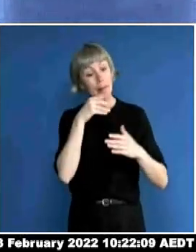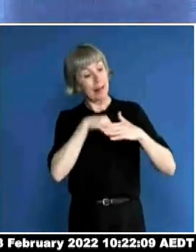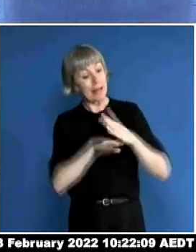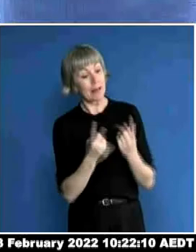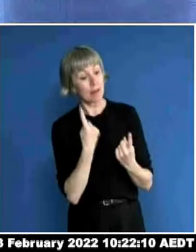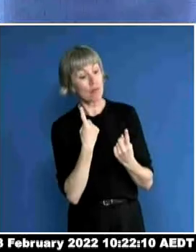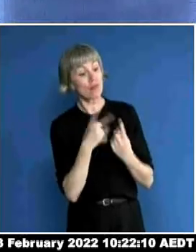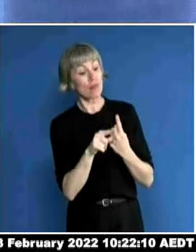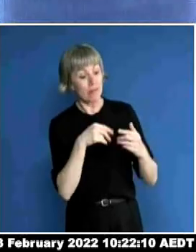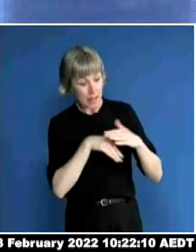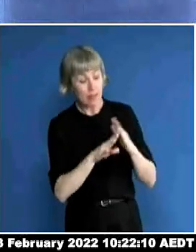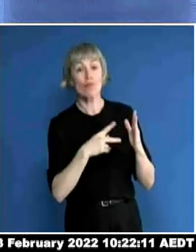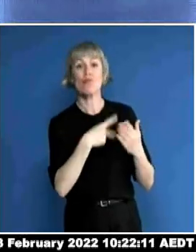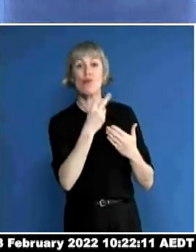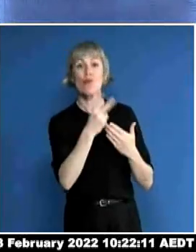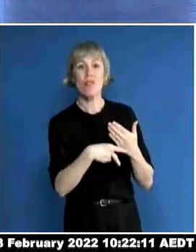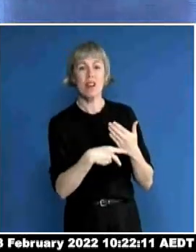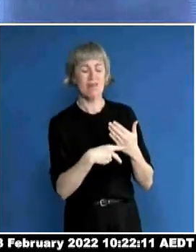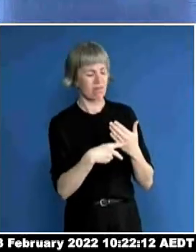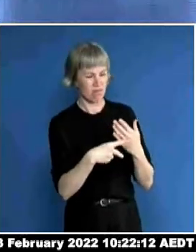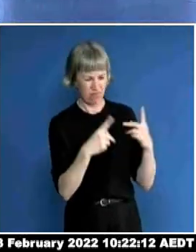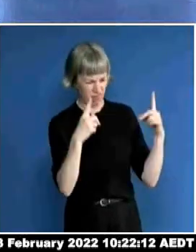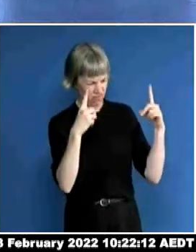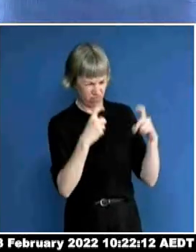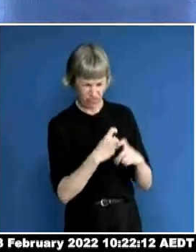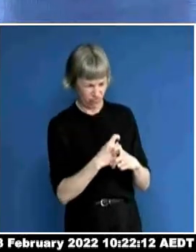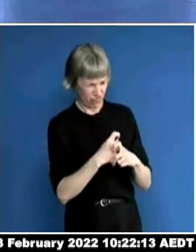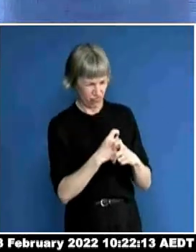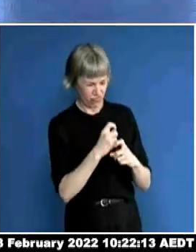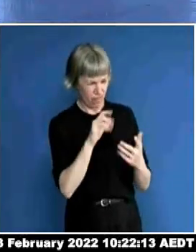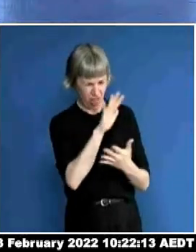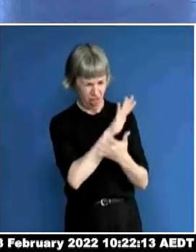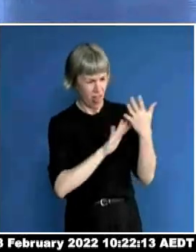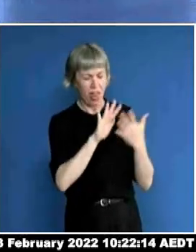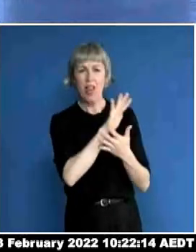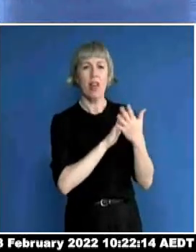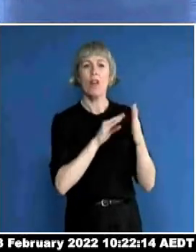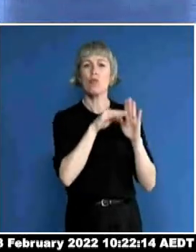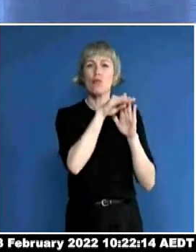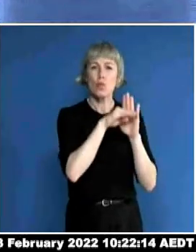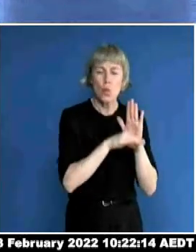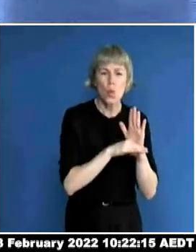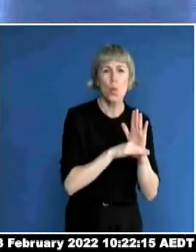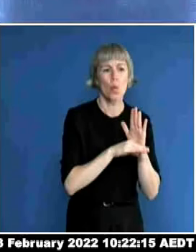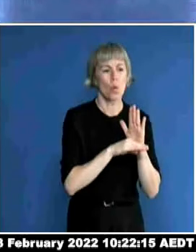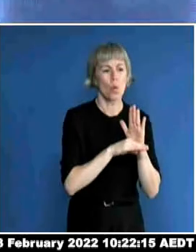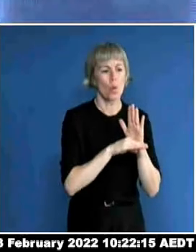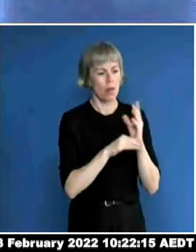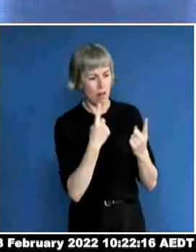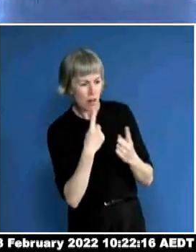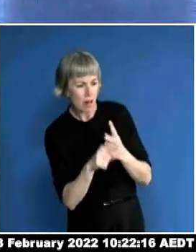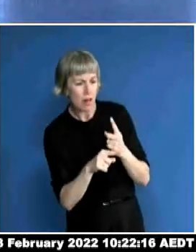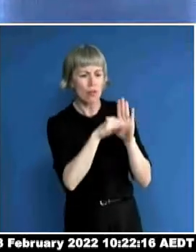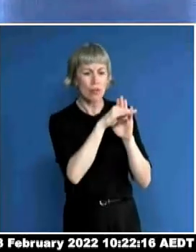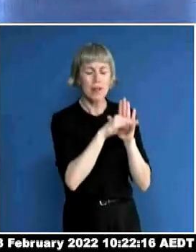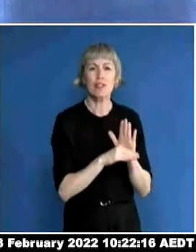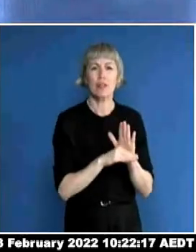confusing rules about participation requirements; and mutual obligations associated with income support.